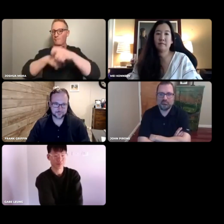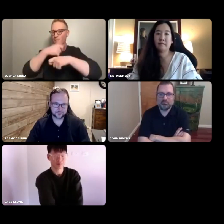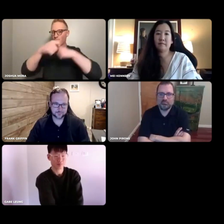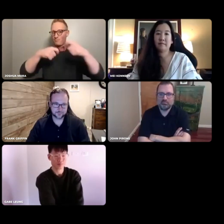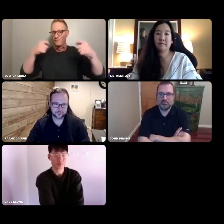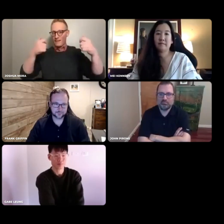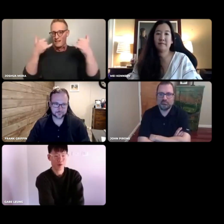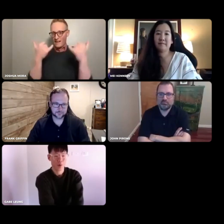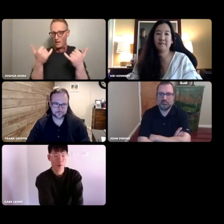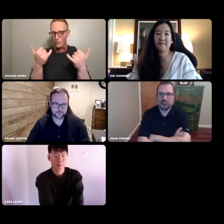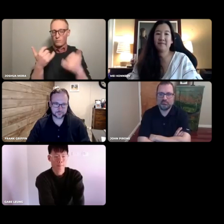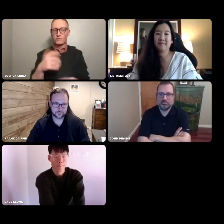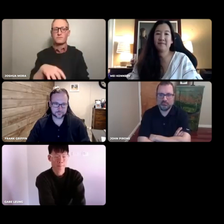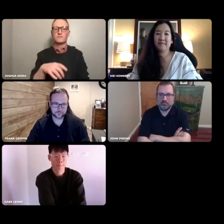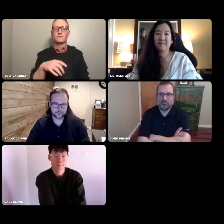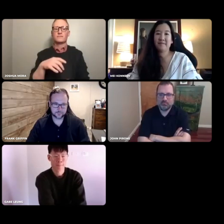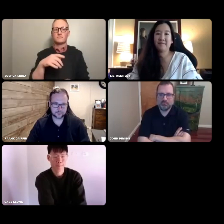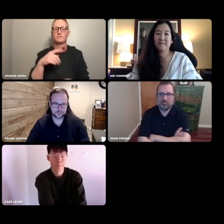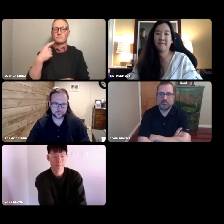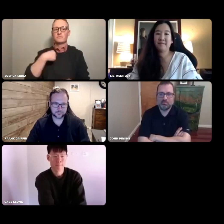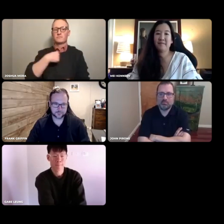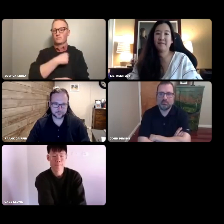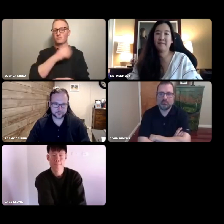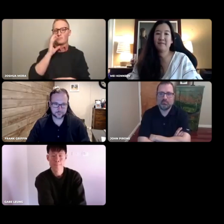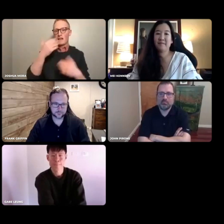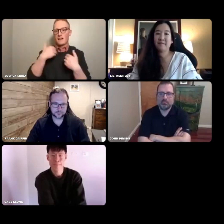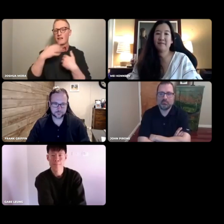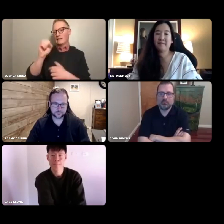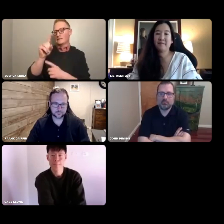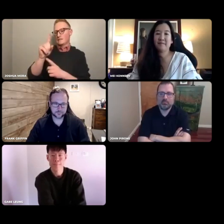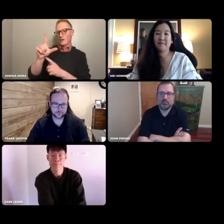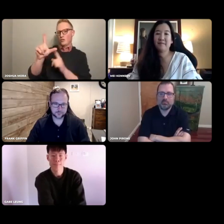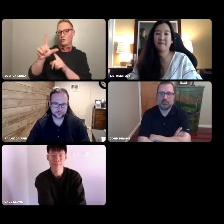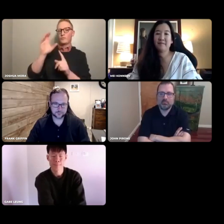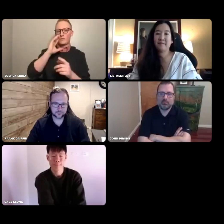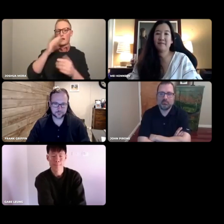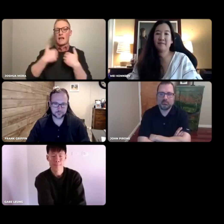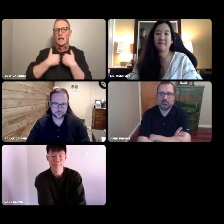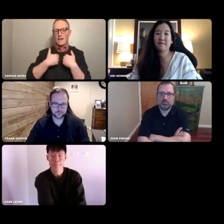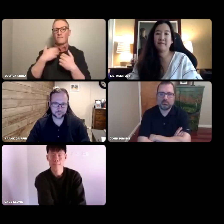Thank you so much. We'll wrap up.